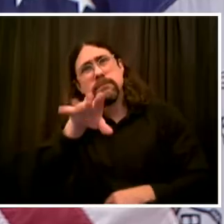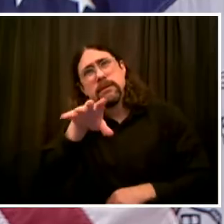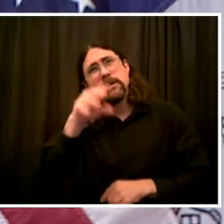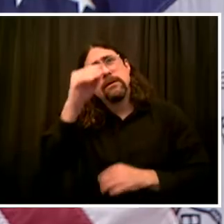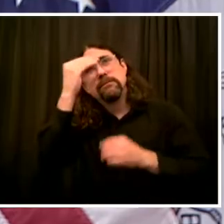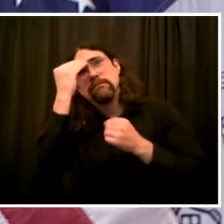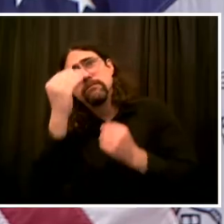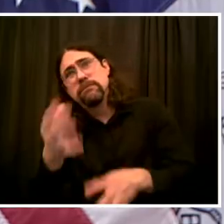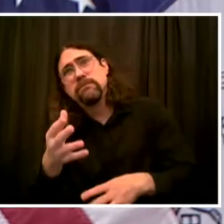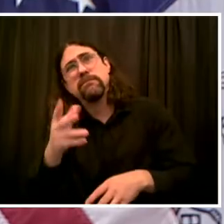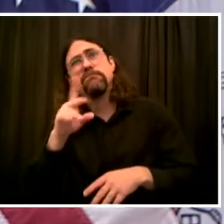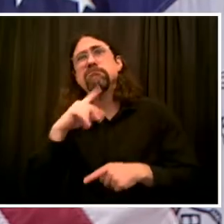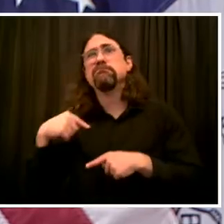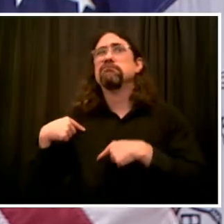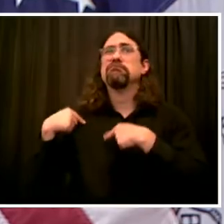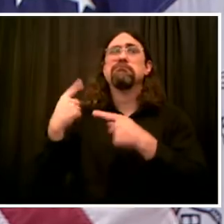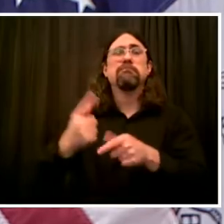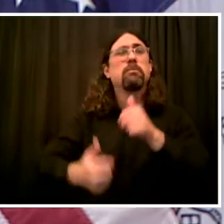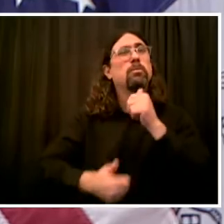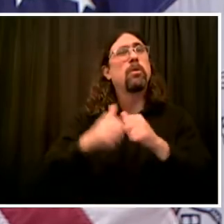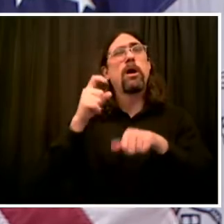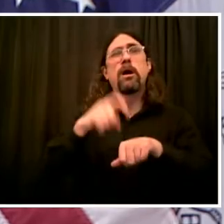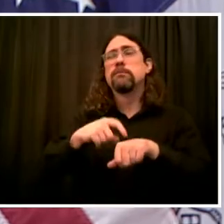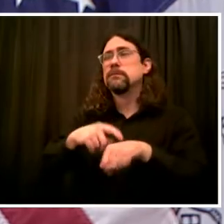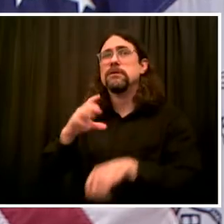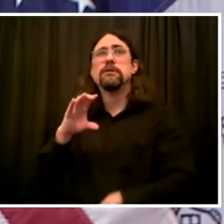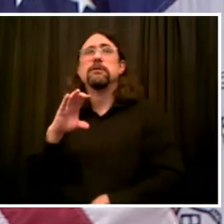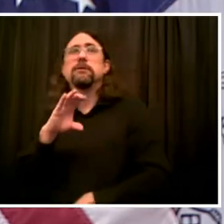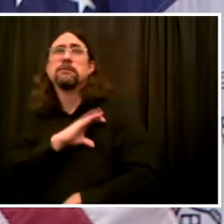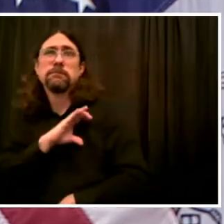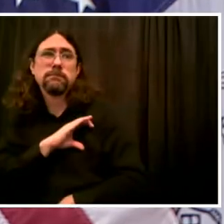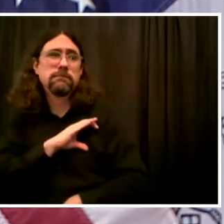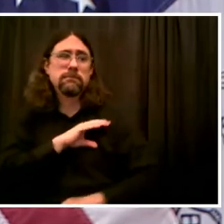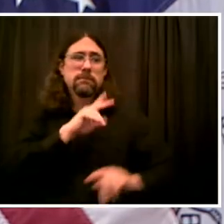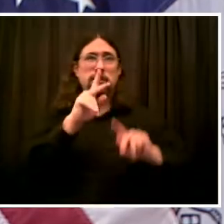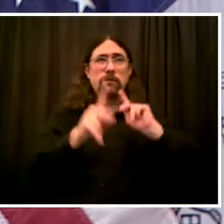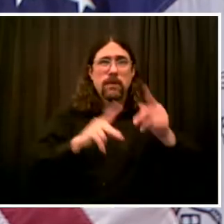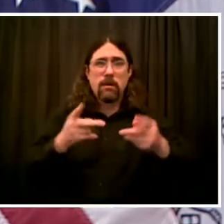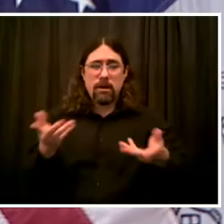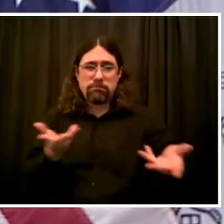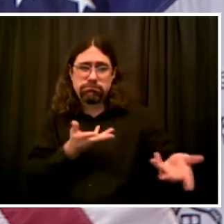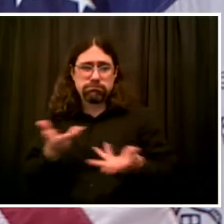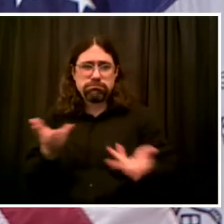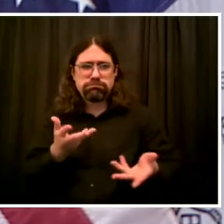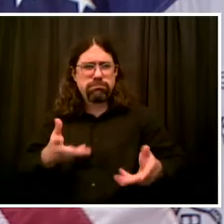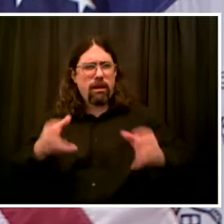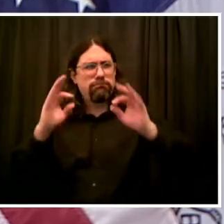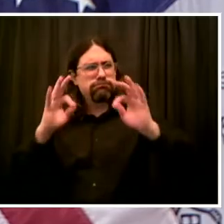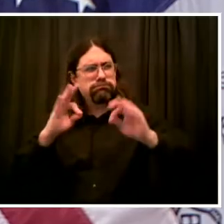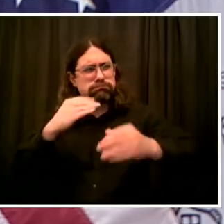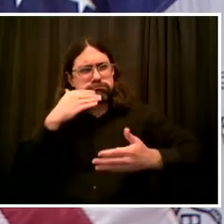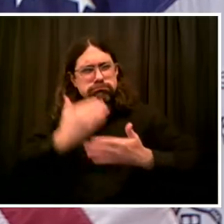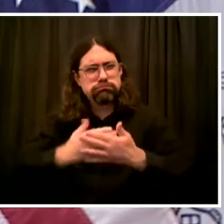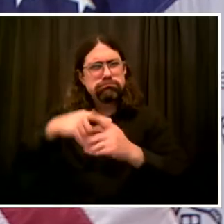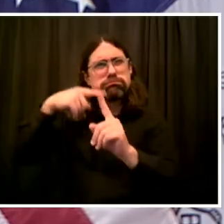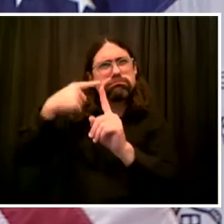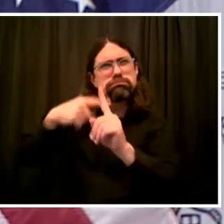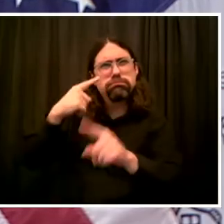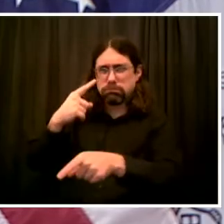POLICE AND OUR COMMNUITEIS REA DONE THE RGHIT WAY. THERE'S MORE AND MORE MUTUAL RESPECT, MORE DAN REMO